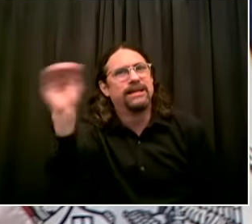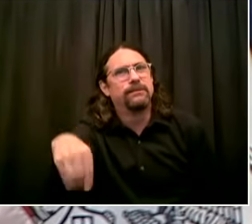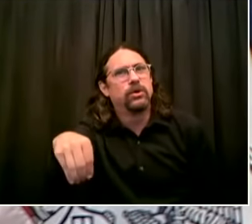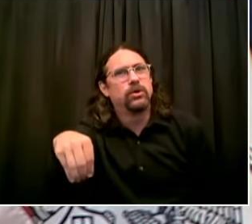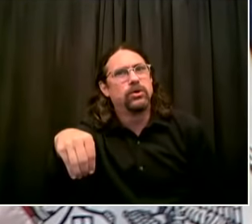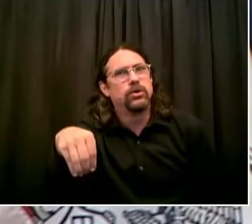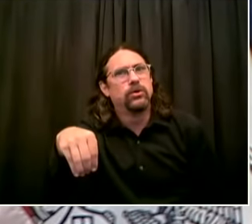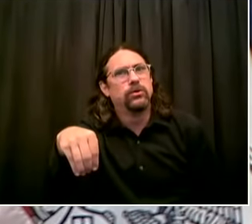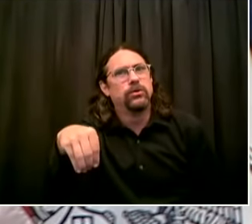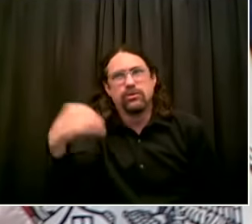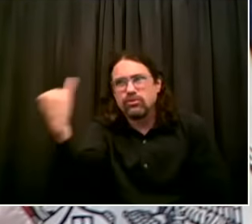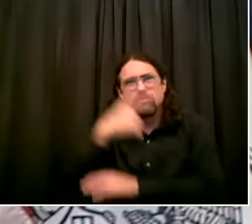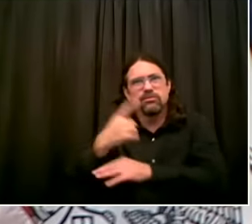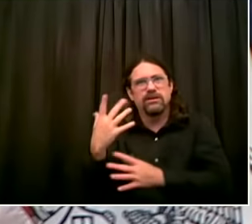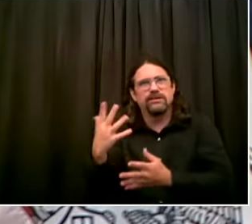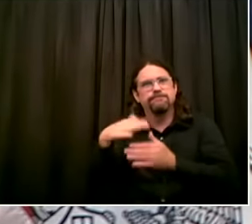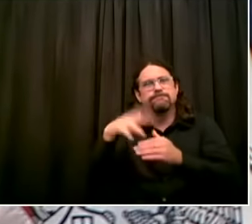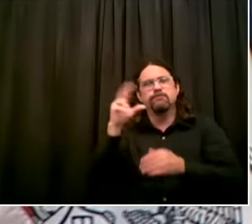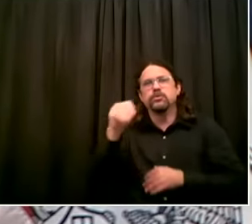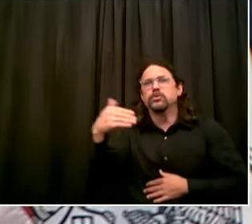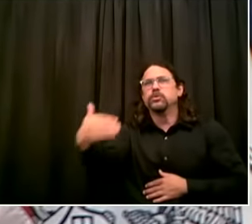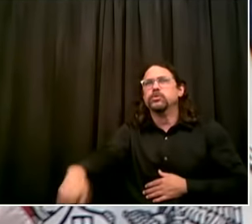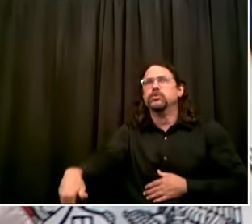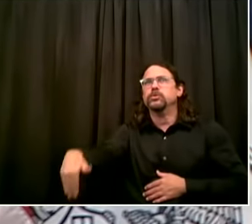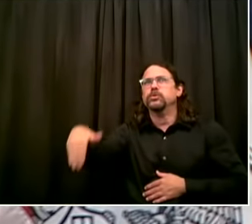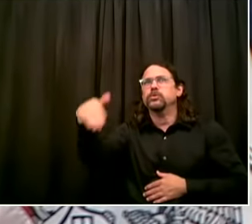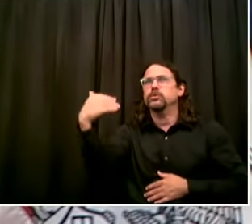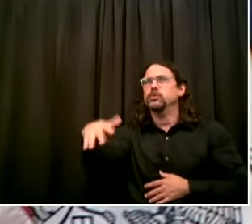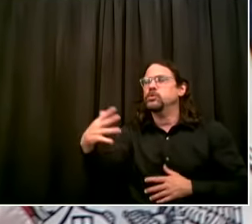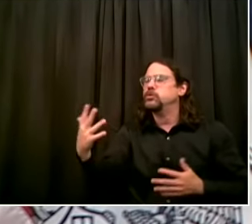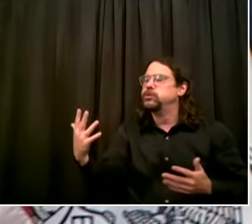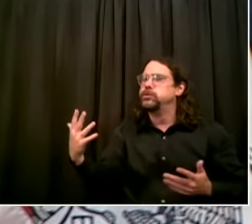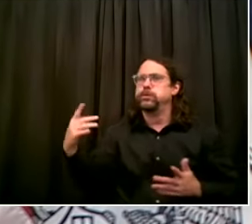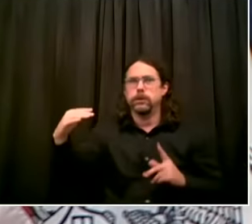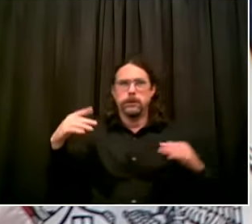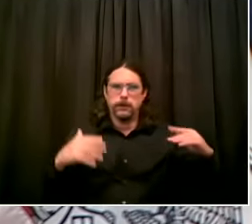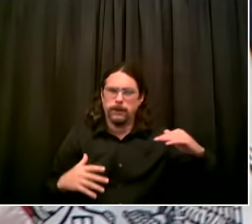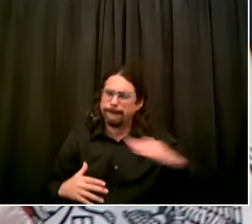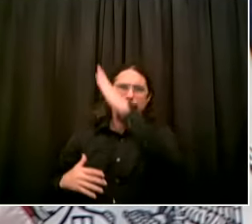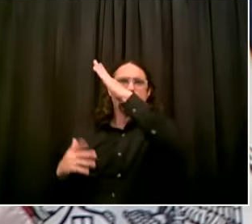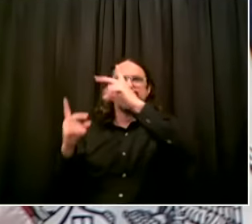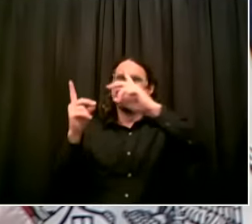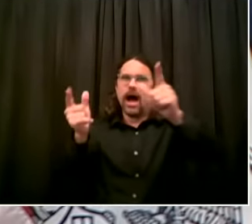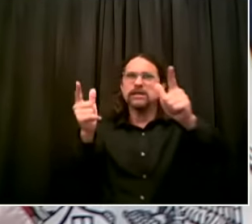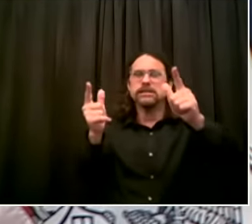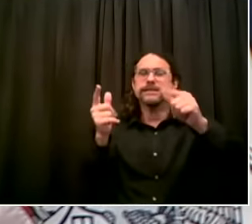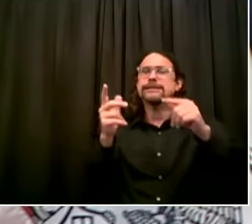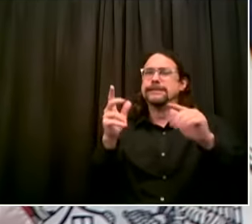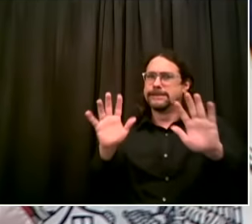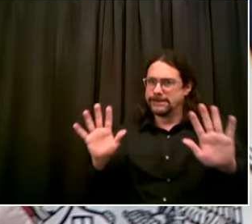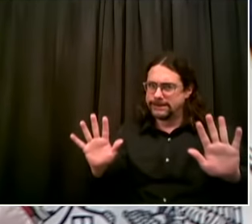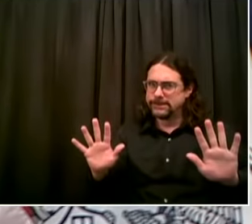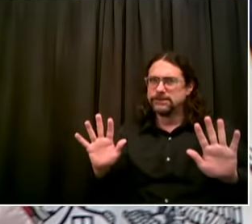NUMBER AS OPPOSED TO THE SEVEN DAY NUMBER. THE DAILY NUMBER IS BEING VERY MUCH EFFECTED BY